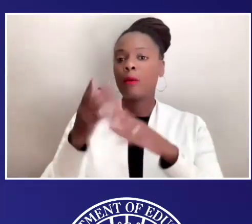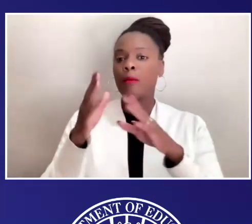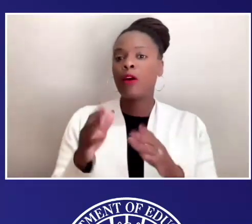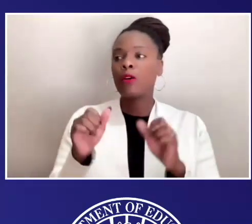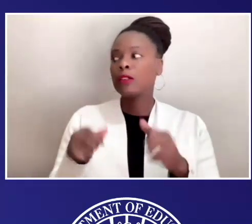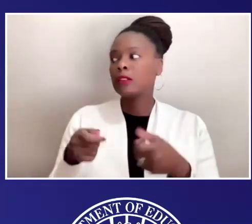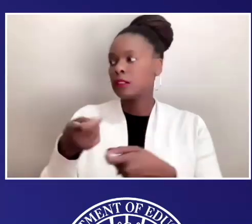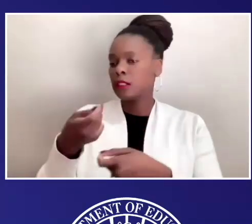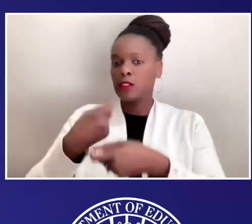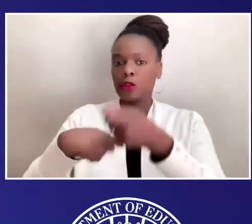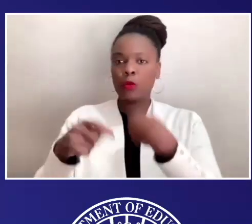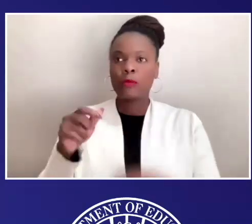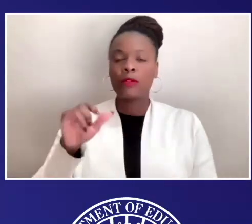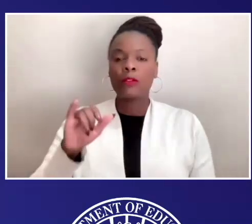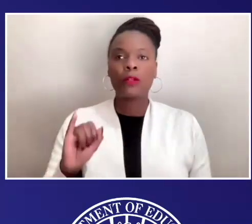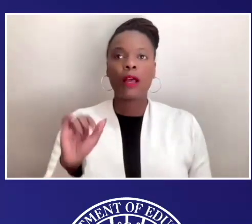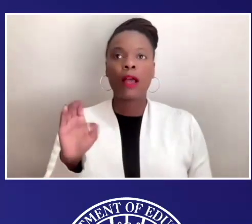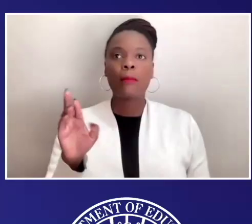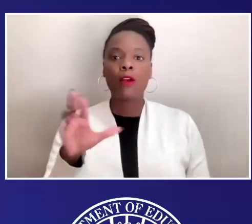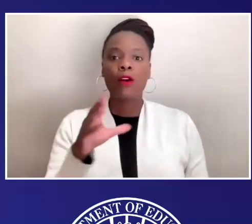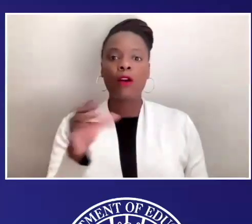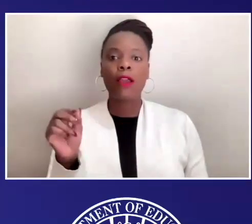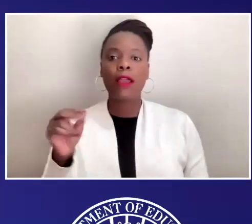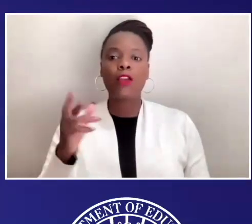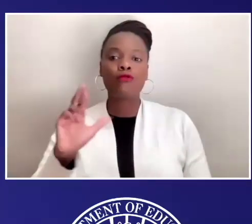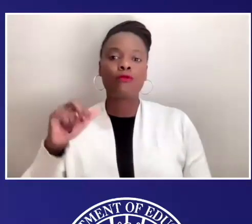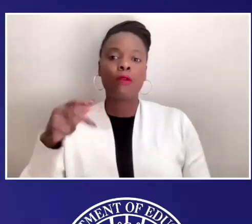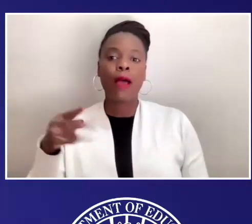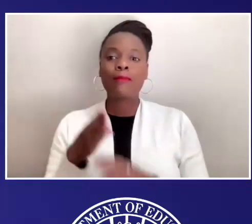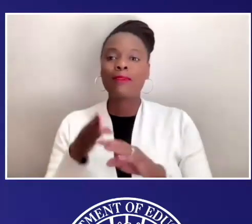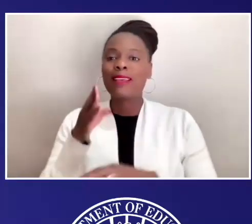but then after July 1 of 2028, they can no longer do so. Is that correct?